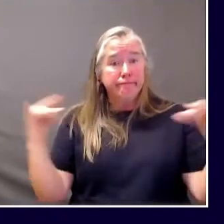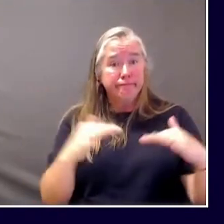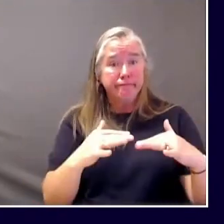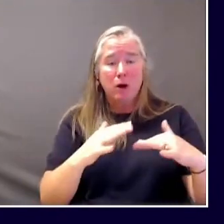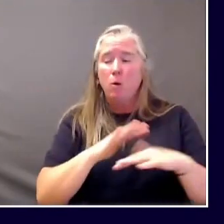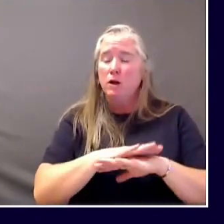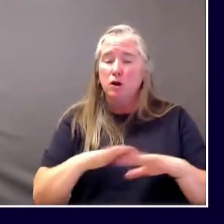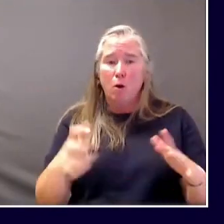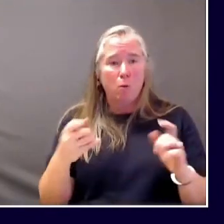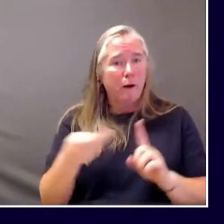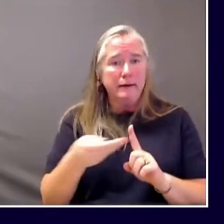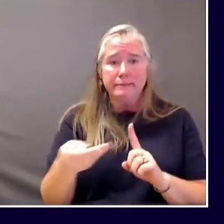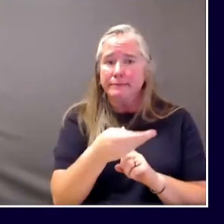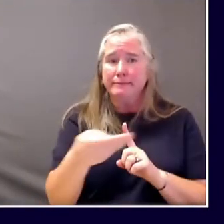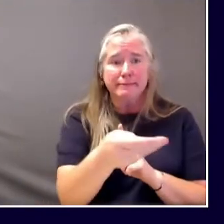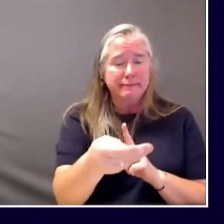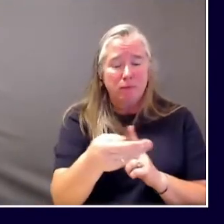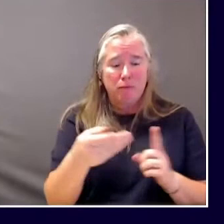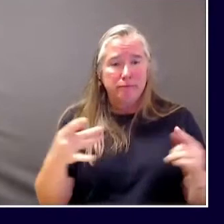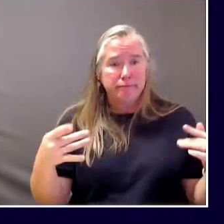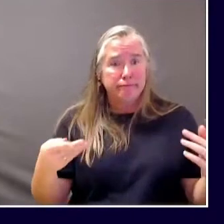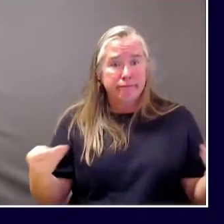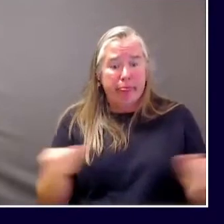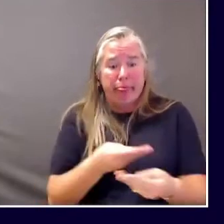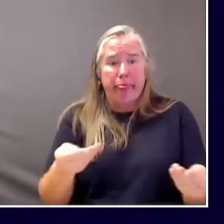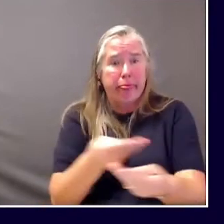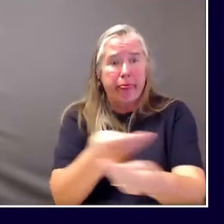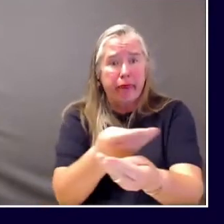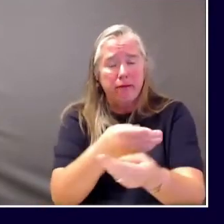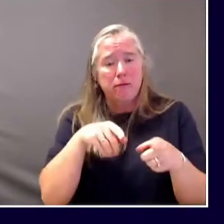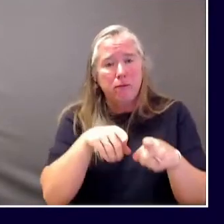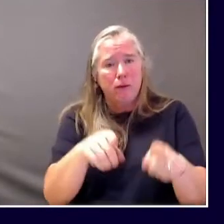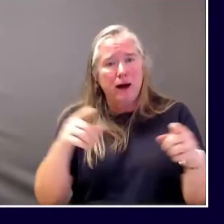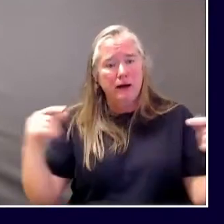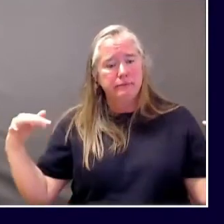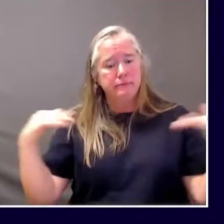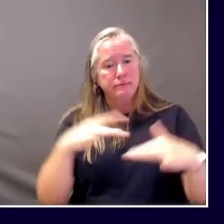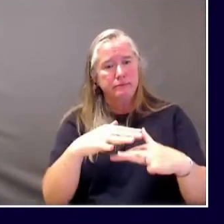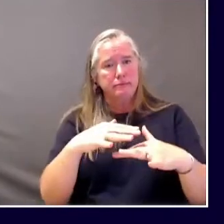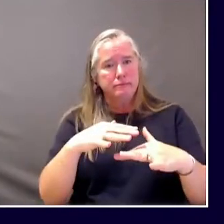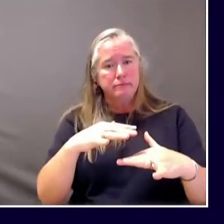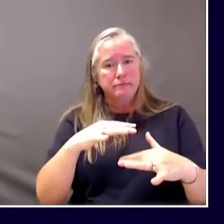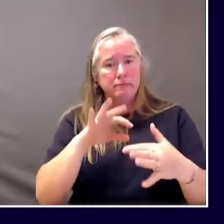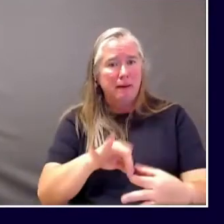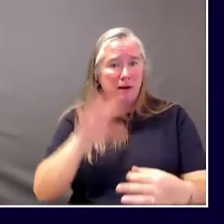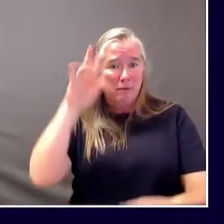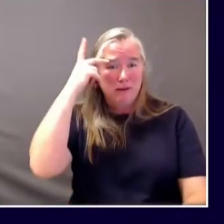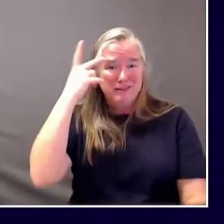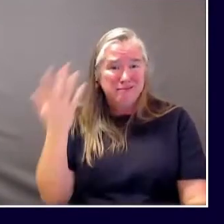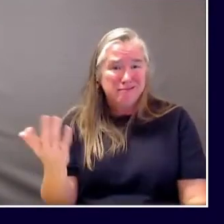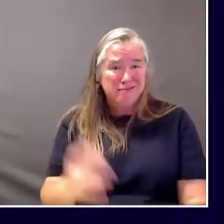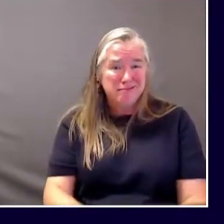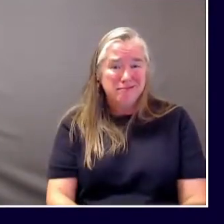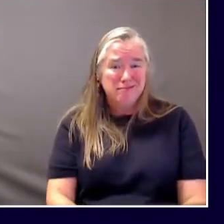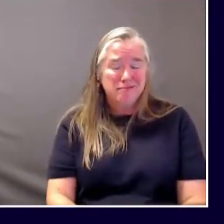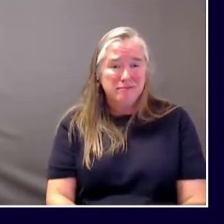attended to at a rally for a candidate you don't want to and